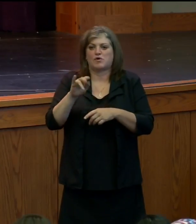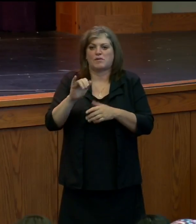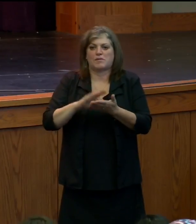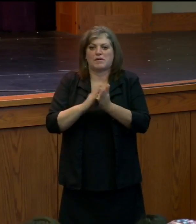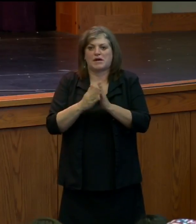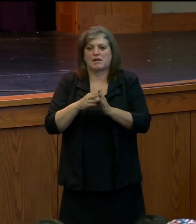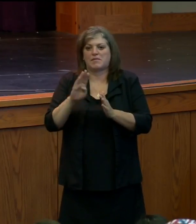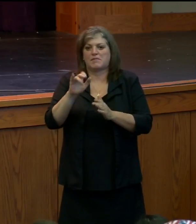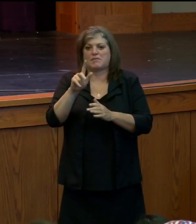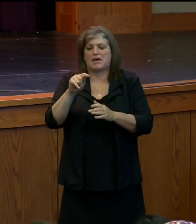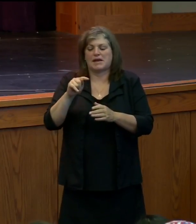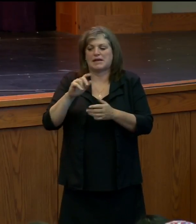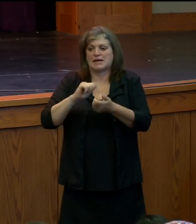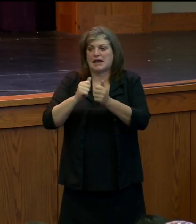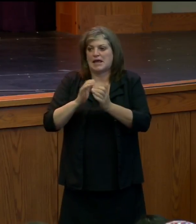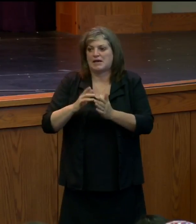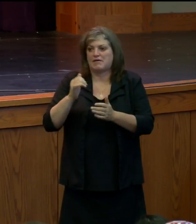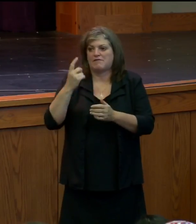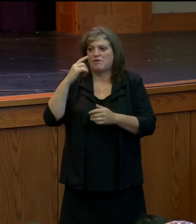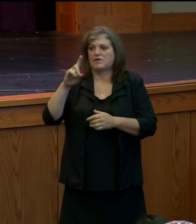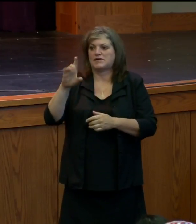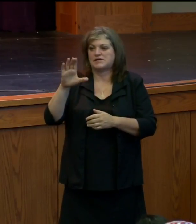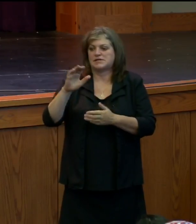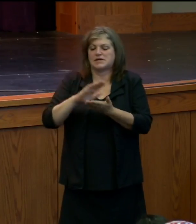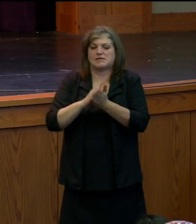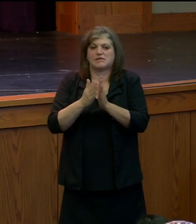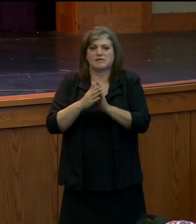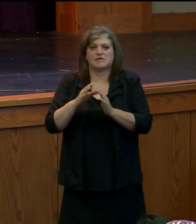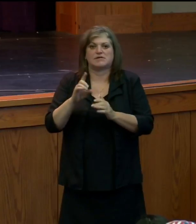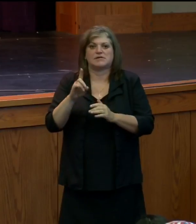CANDIDATE IN NOVEMBER WITH THE D.C. STATEHOOD GREEN PARTY.